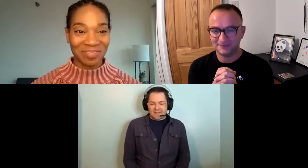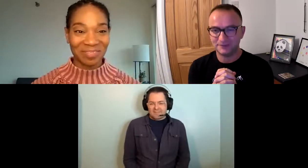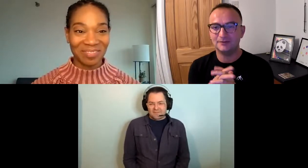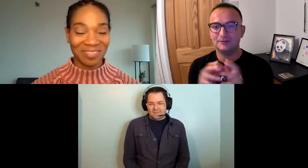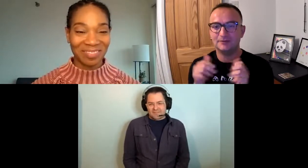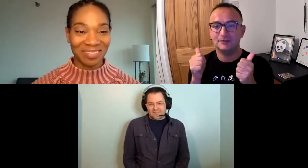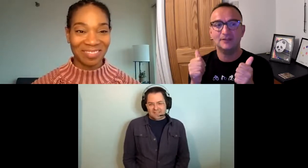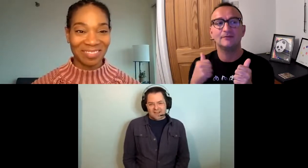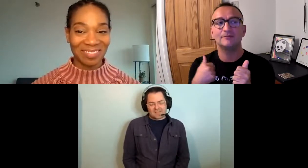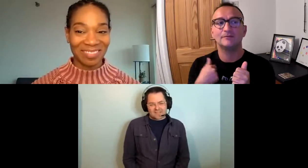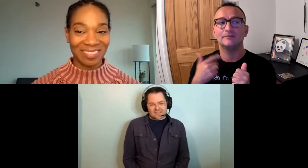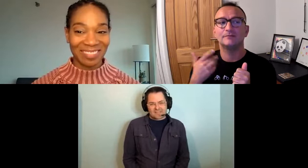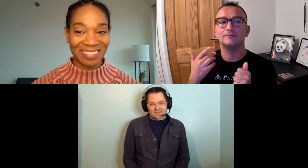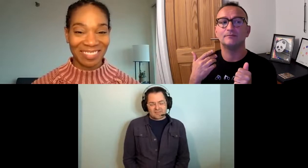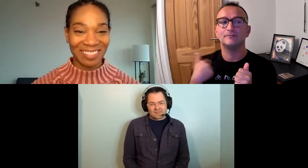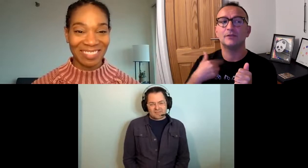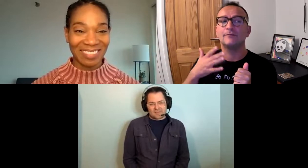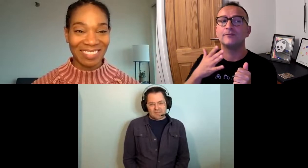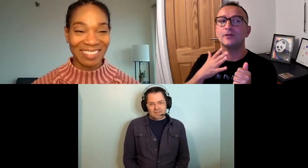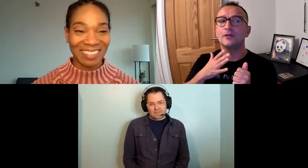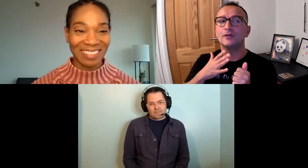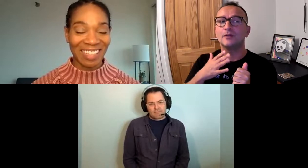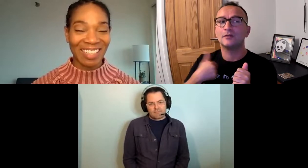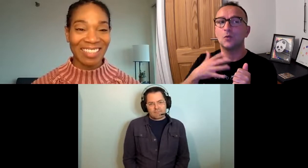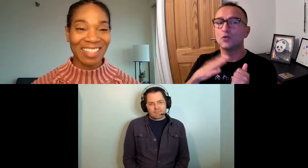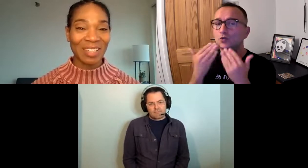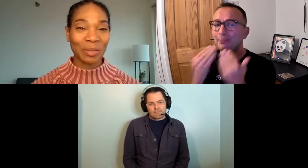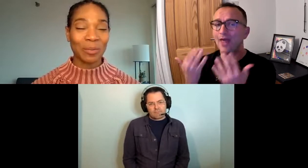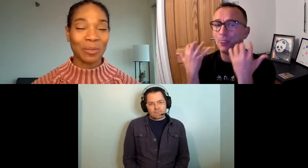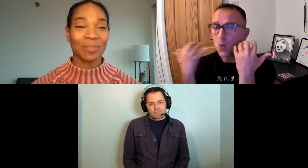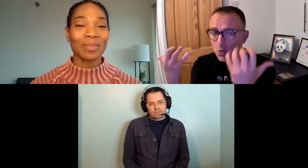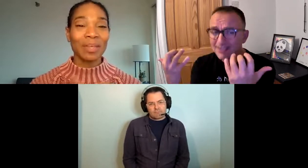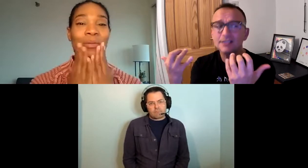you to you know Christopher and Max for being amazing